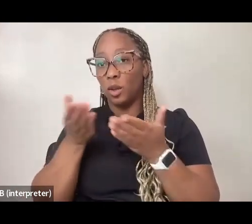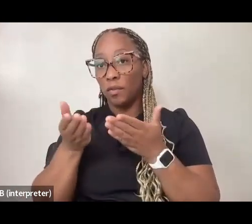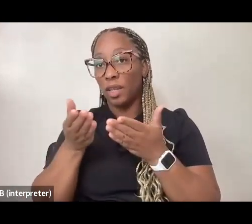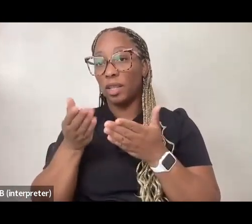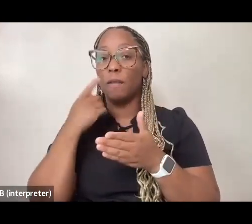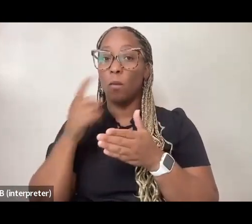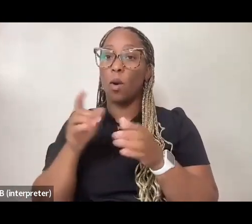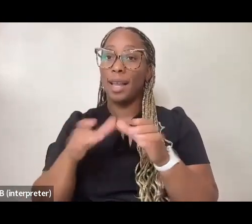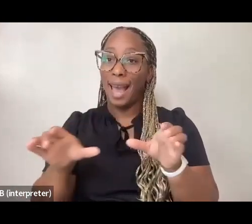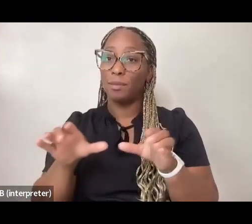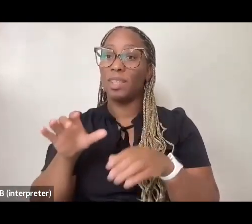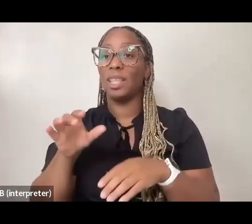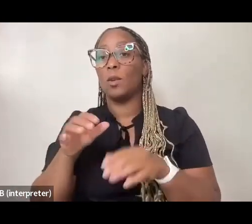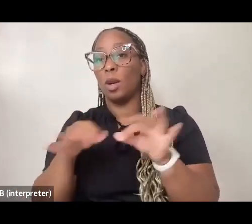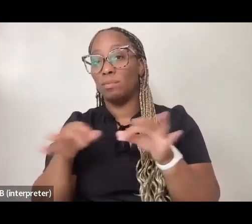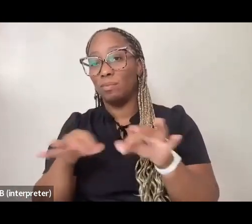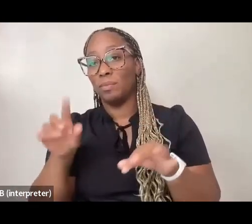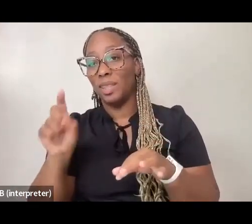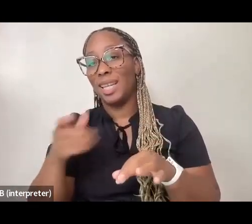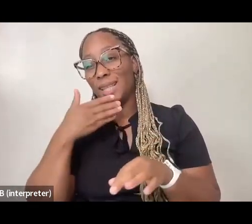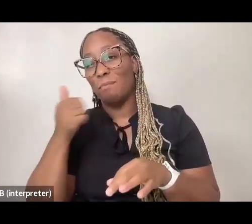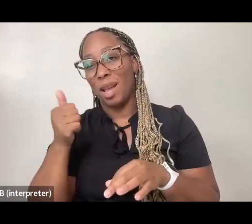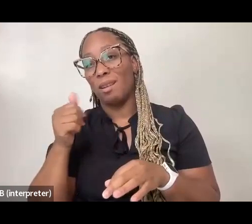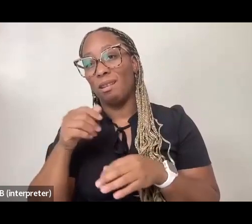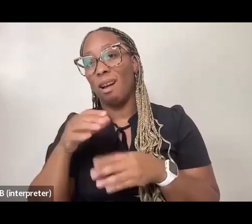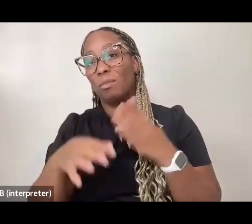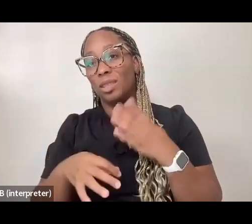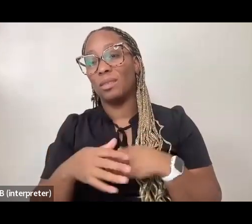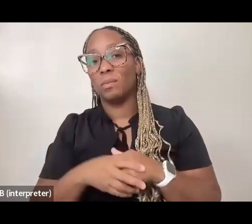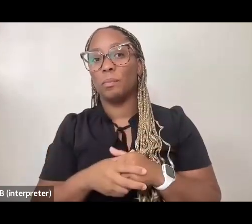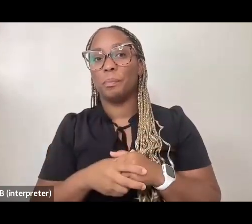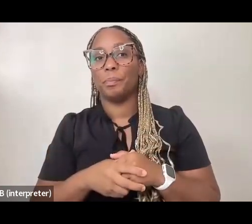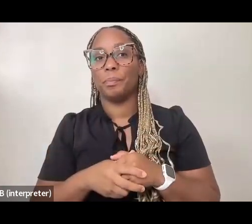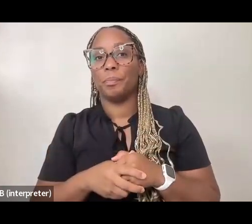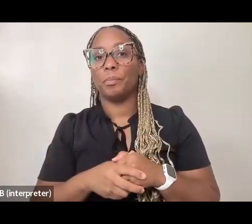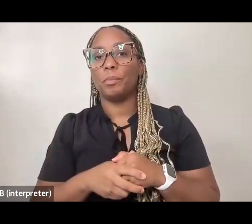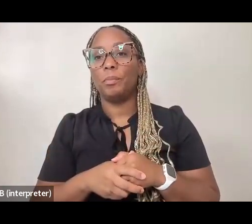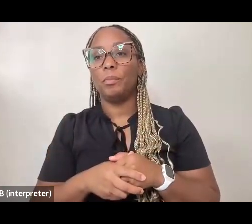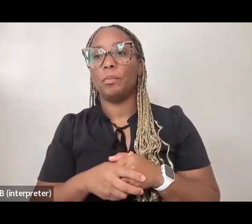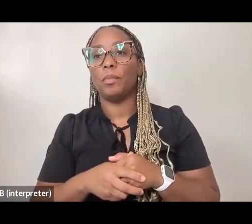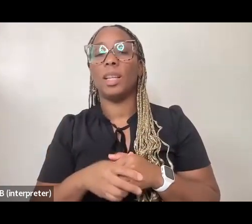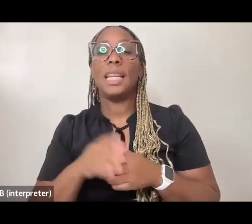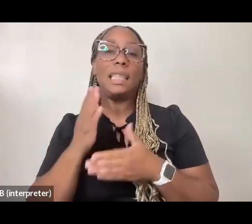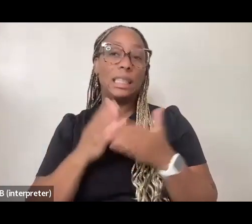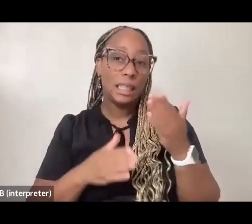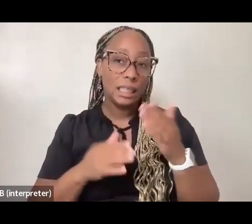transcript needs. Let's go through some of those options. In certain situations